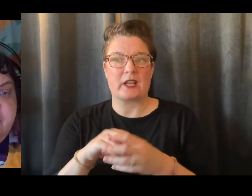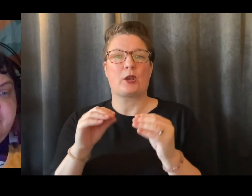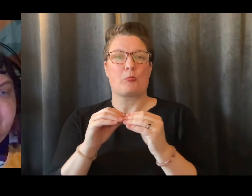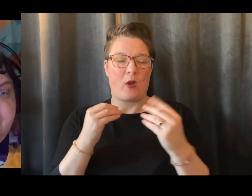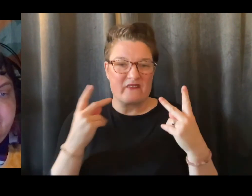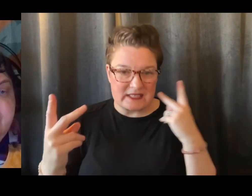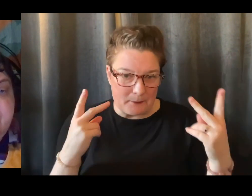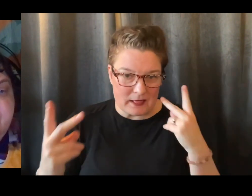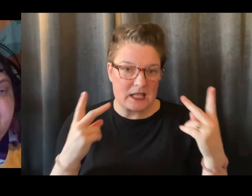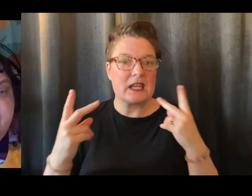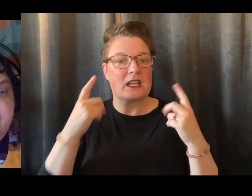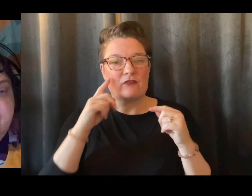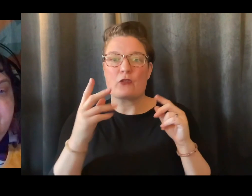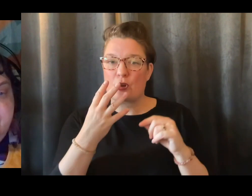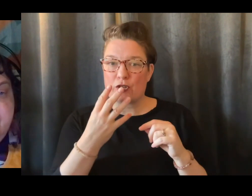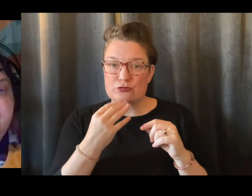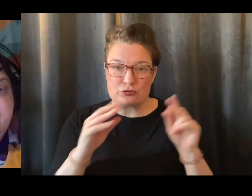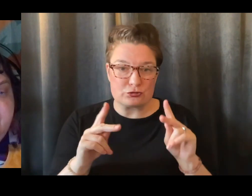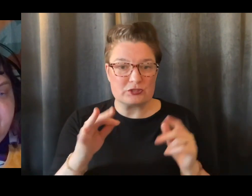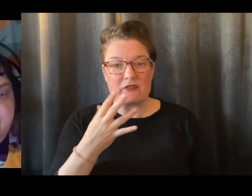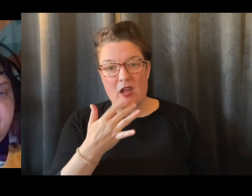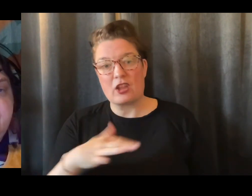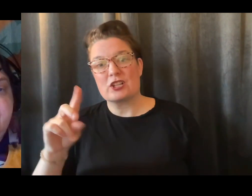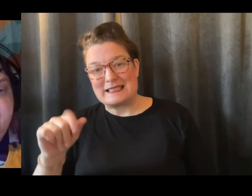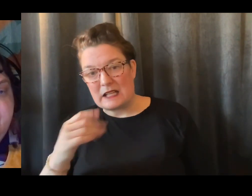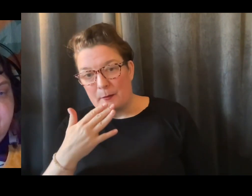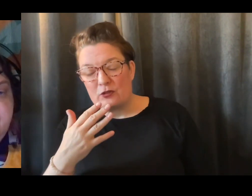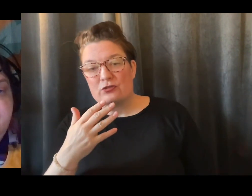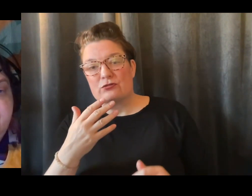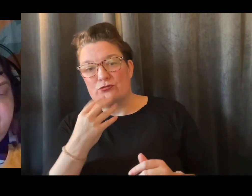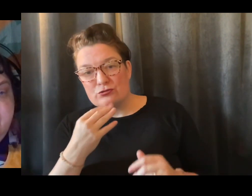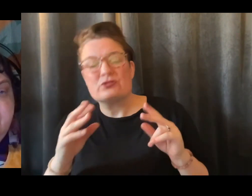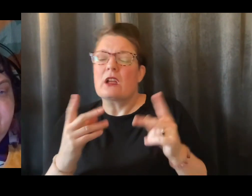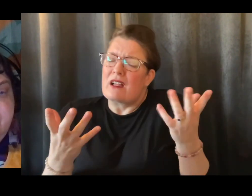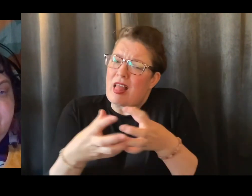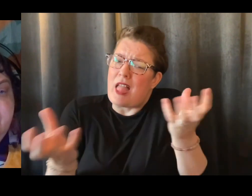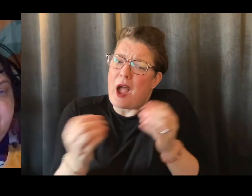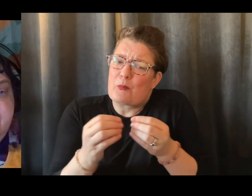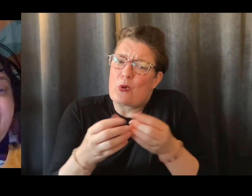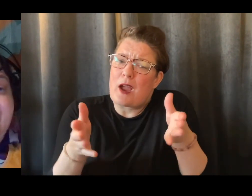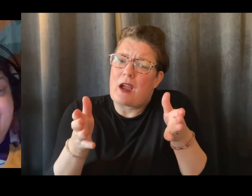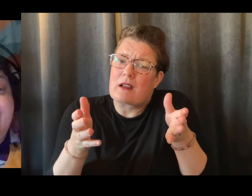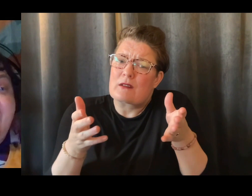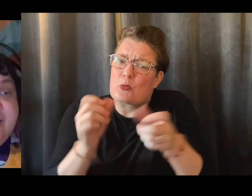disabled Jews, with a long way to go. But this, I mean, Nomy: anti-Zionist Jews, Rebekah: anti-Zionist Jews, right